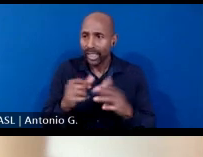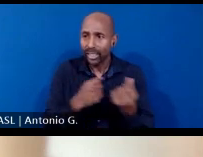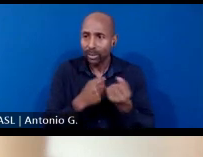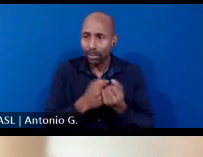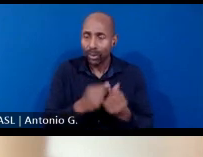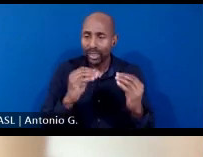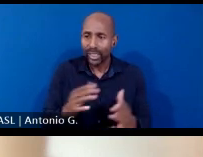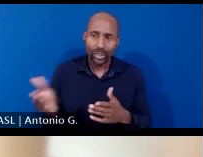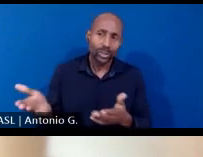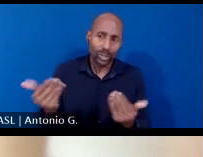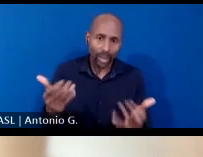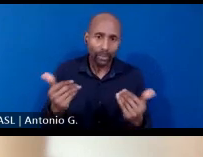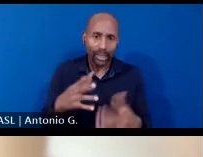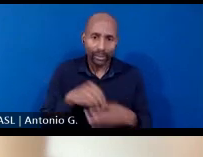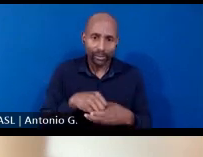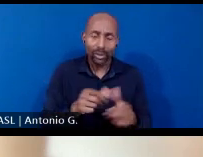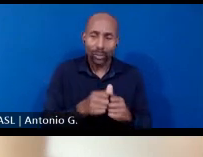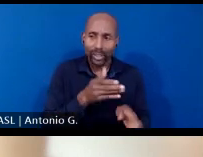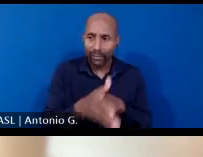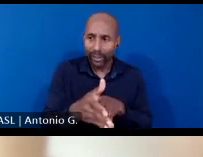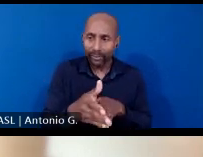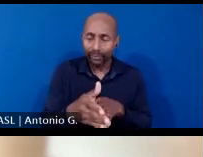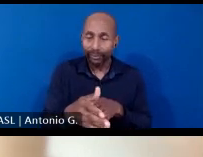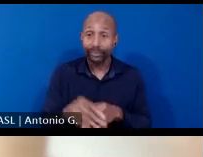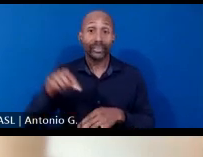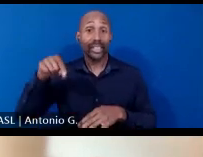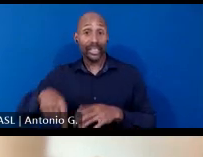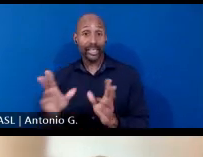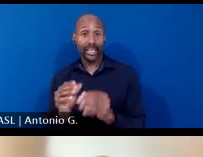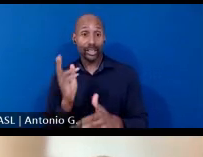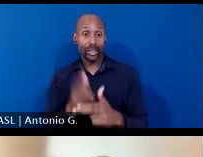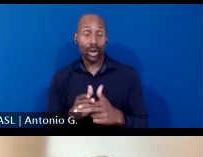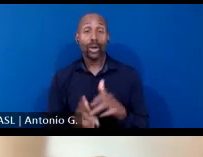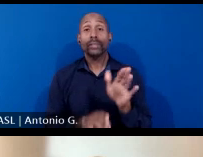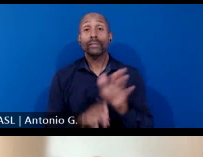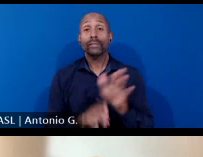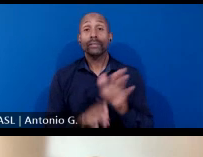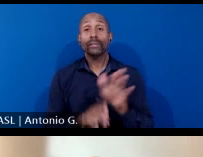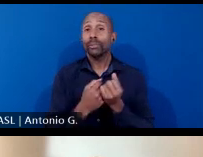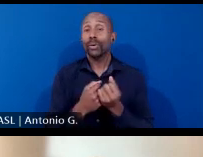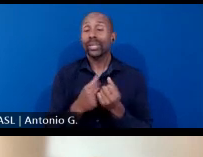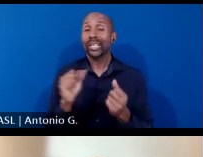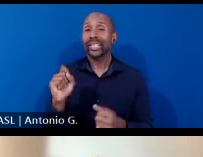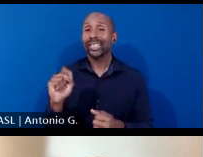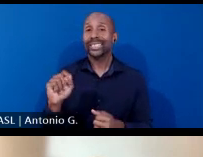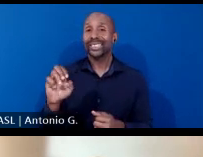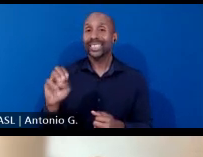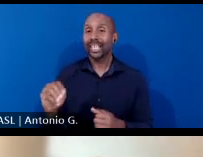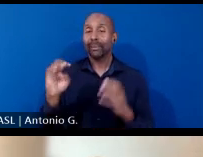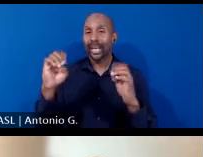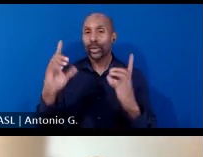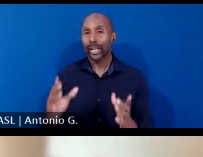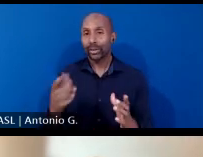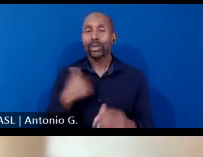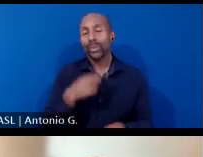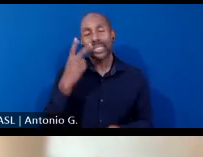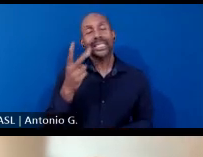And, you know, the session is called Developing and supporting STEM Educators. And I think we're seeing really that, you know, there is this